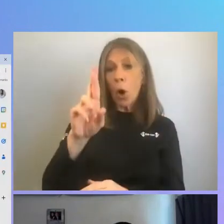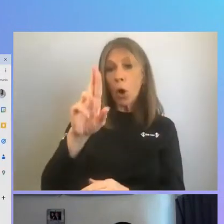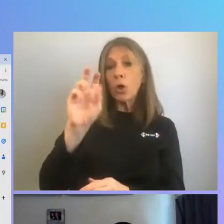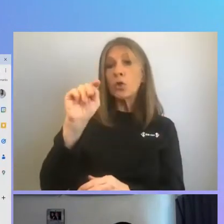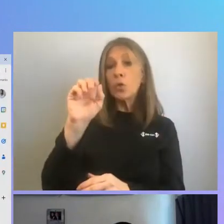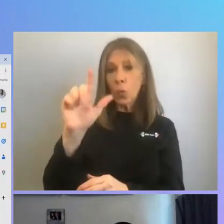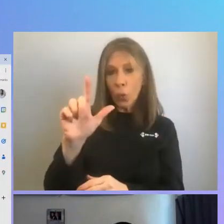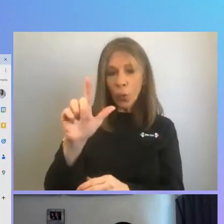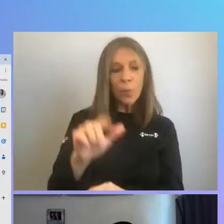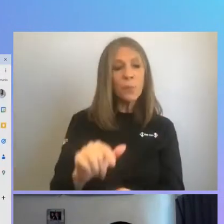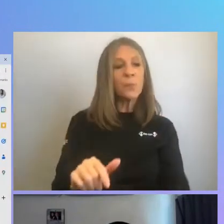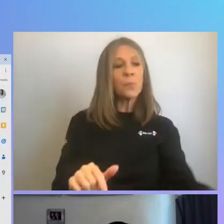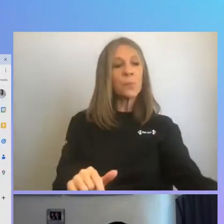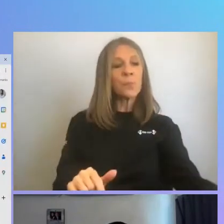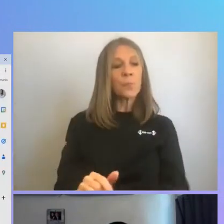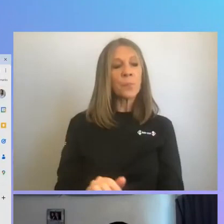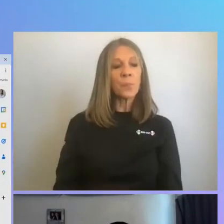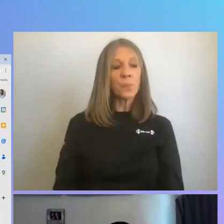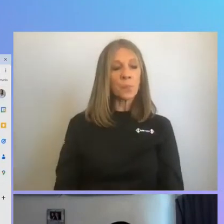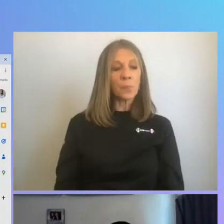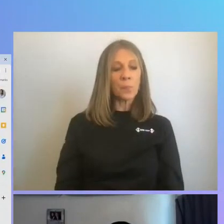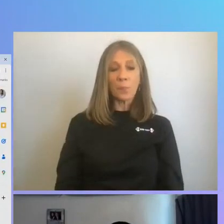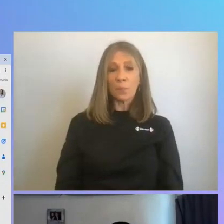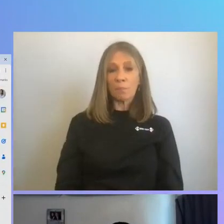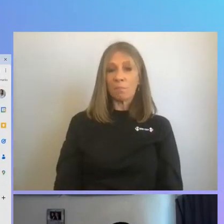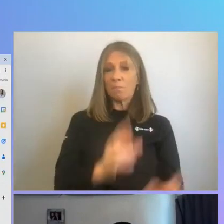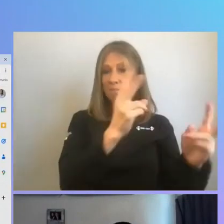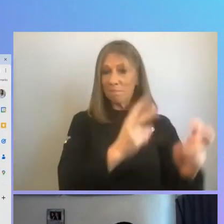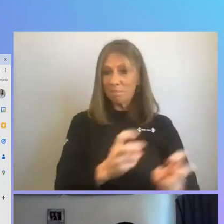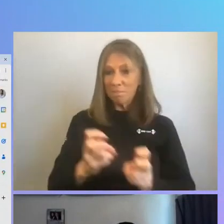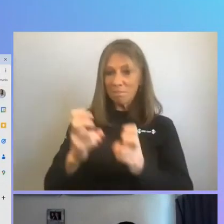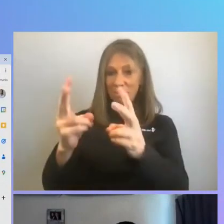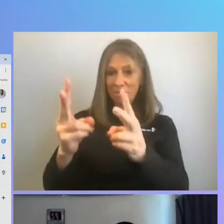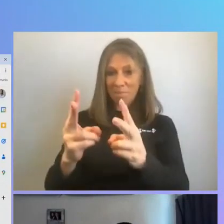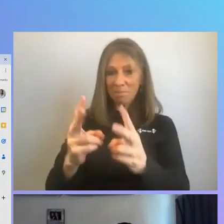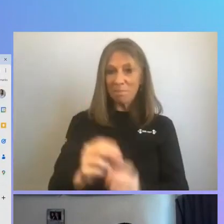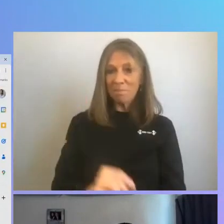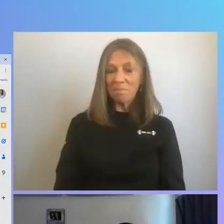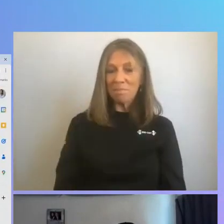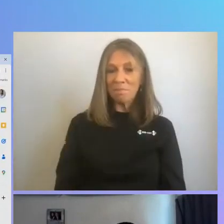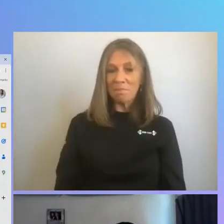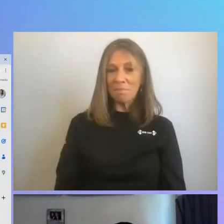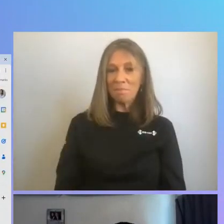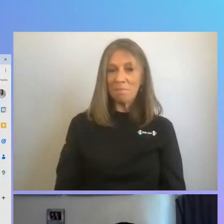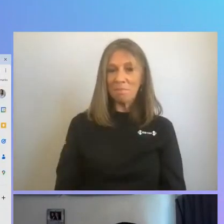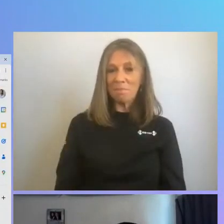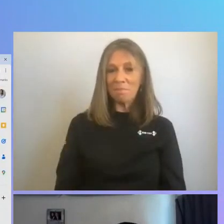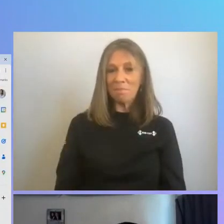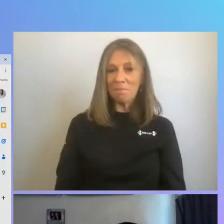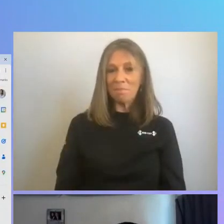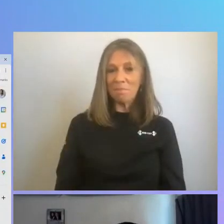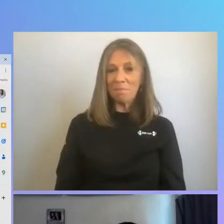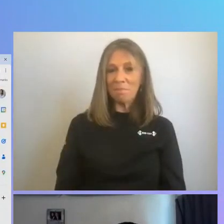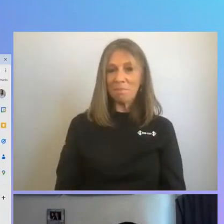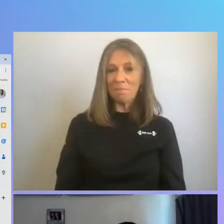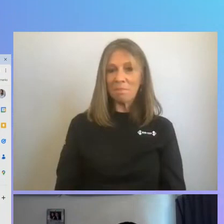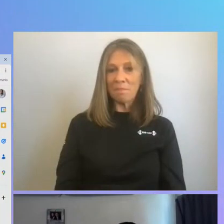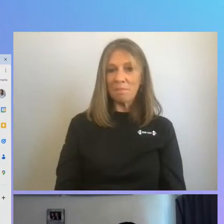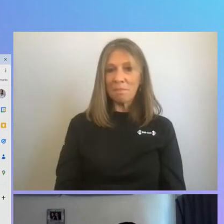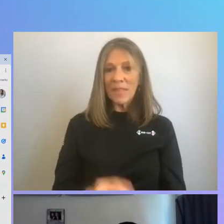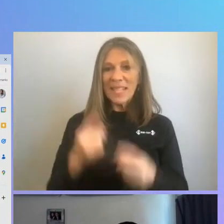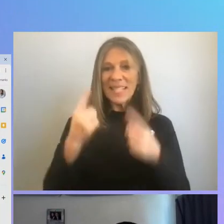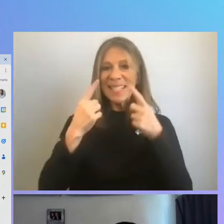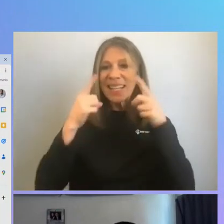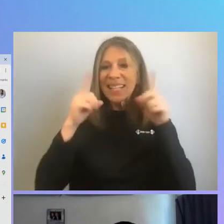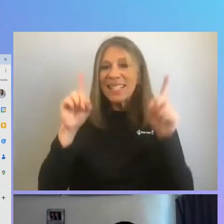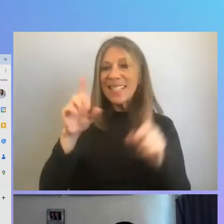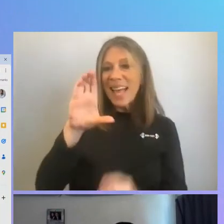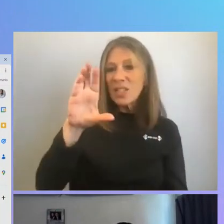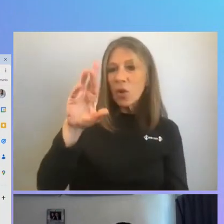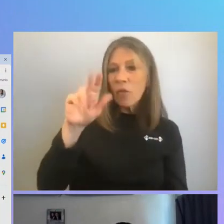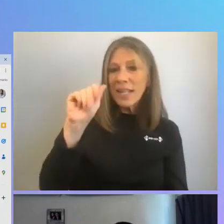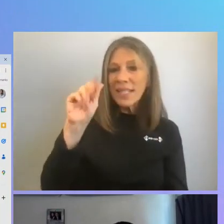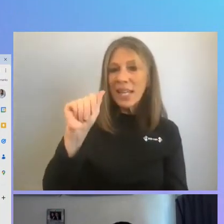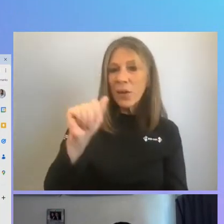Paste it. Uh success criteria is 4.1.2. I'm an expert. I know